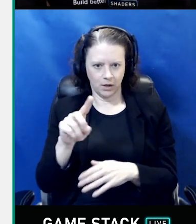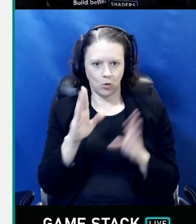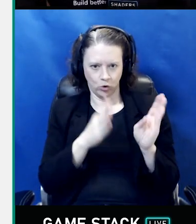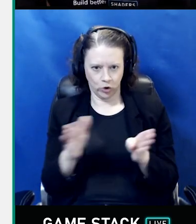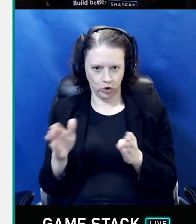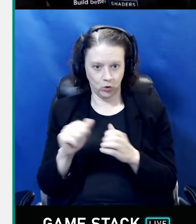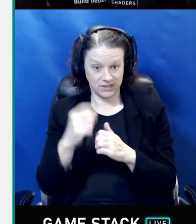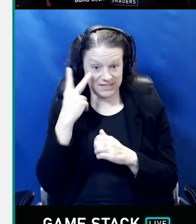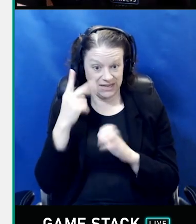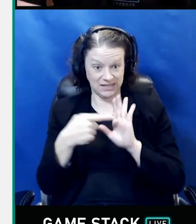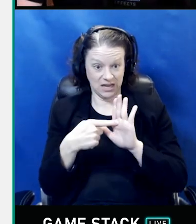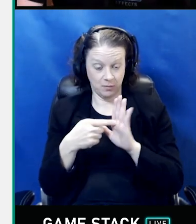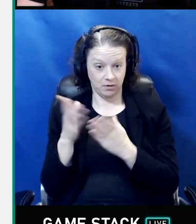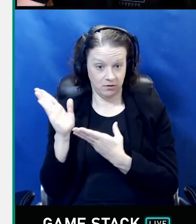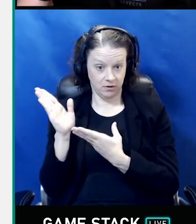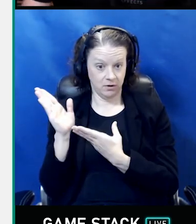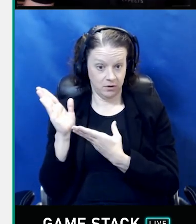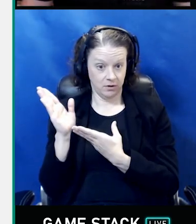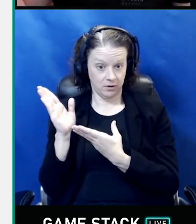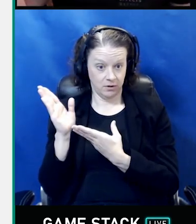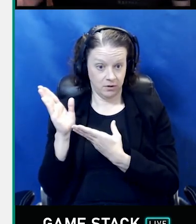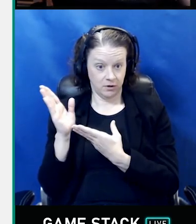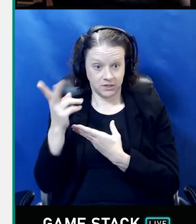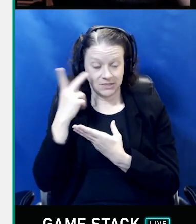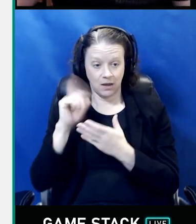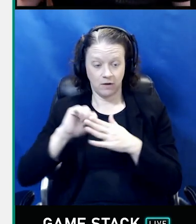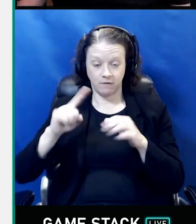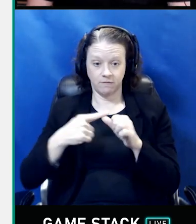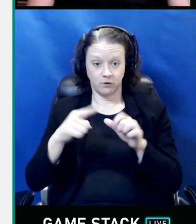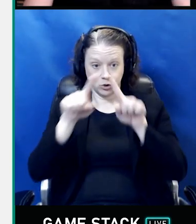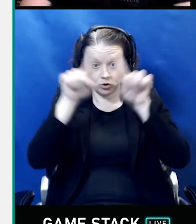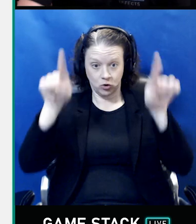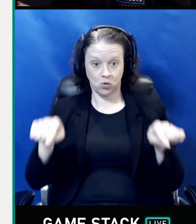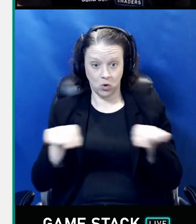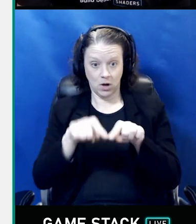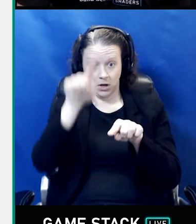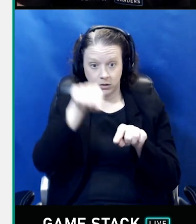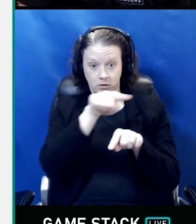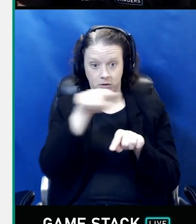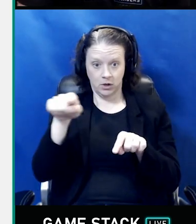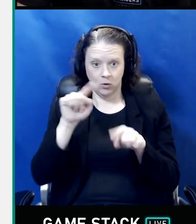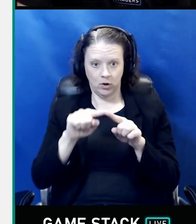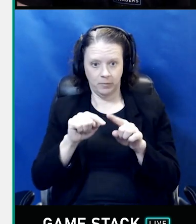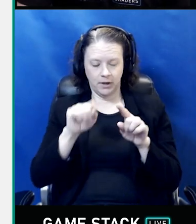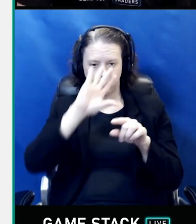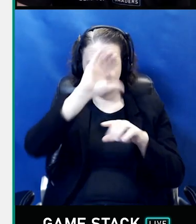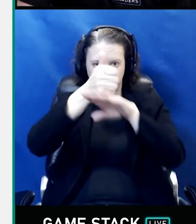we've got a diagram of how the first quad in a big group of these might be laid out. Set a little more formally,